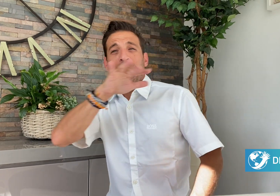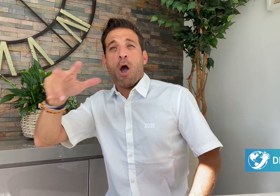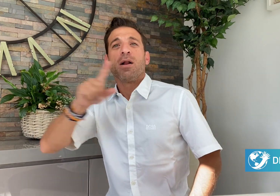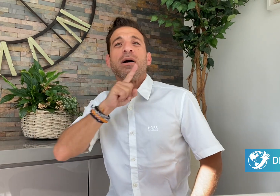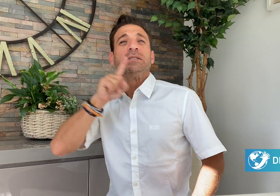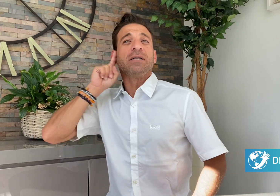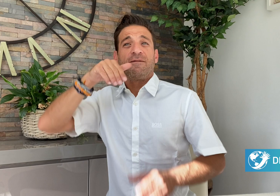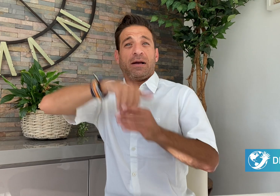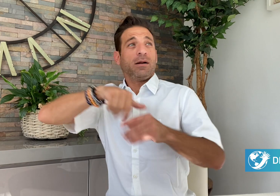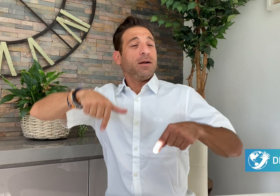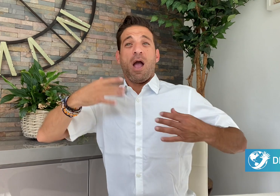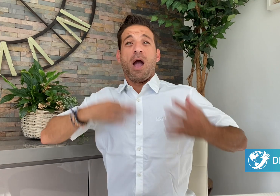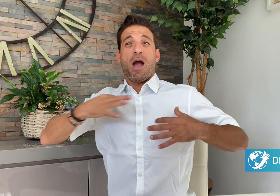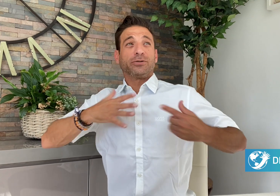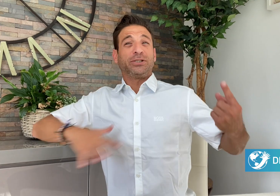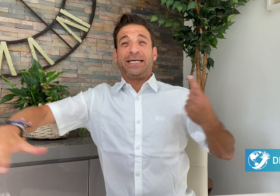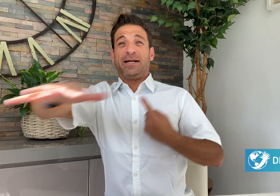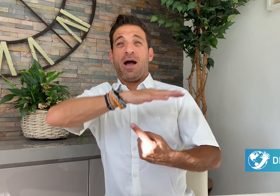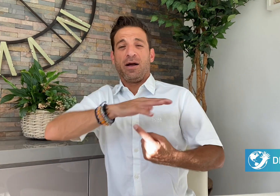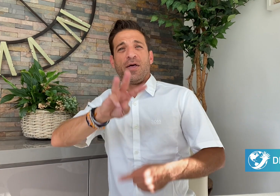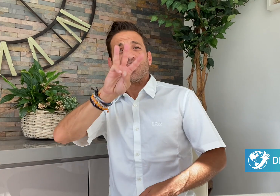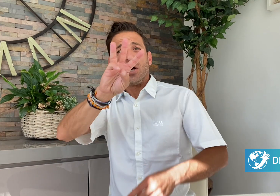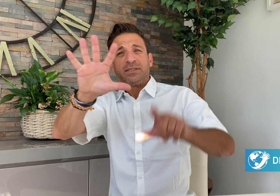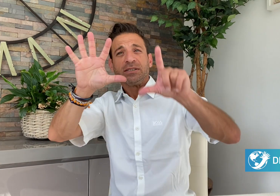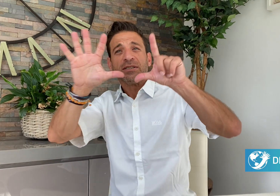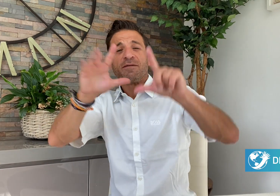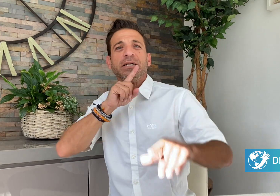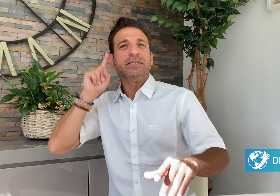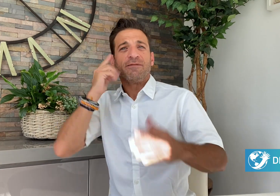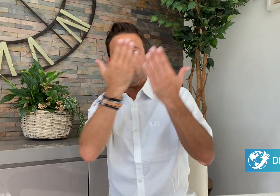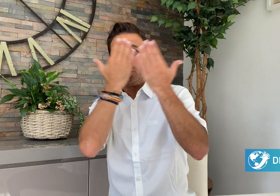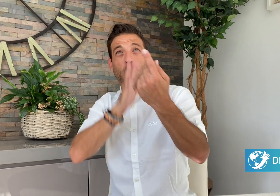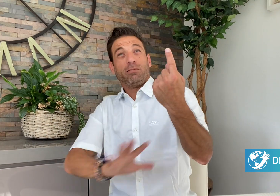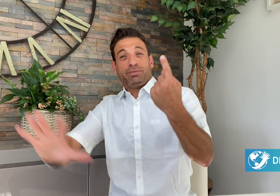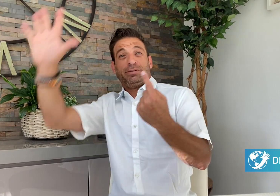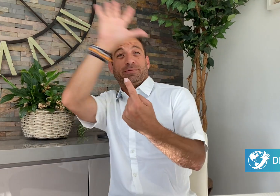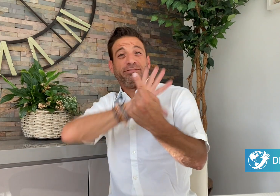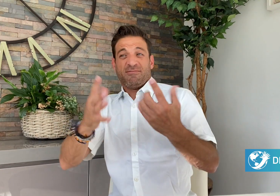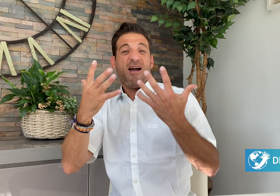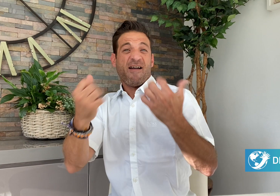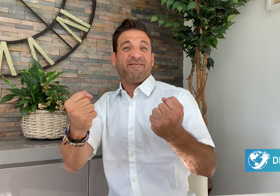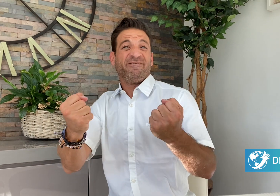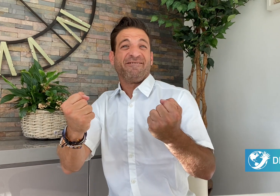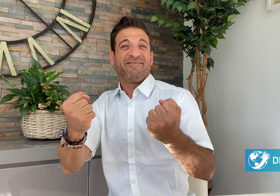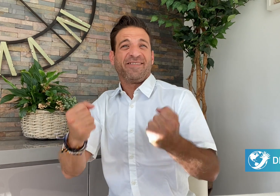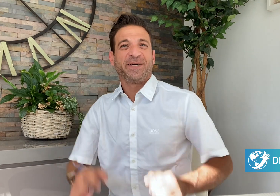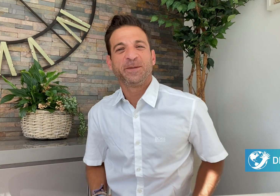about two million Deaf people in Argentina and 37 Deaf schools.